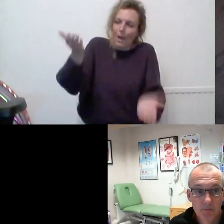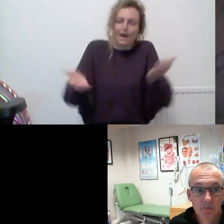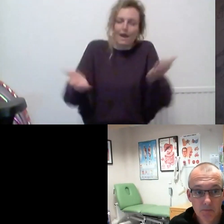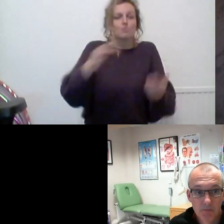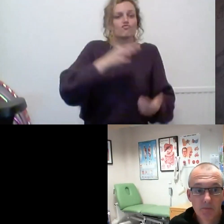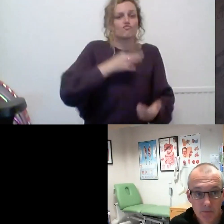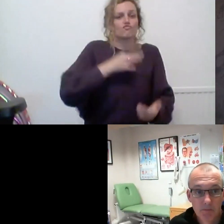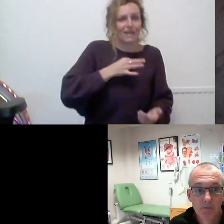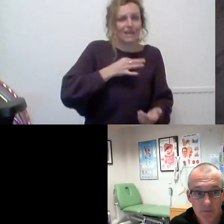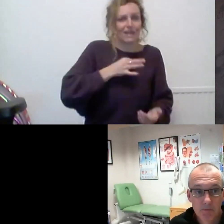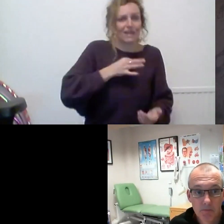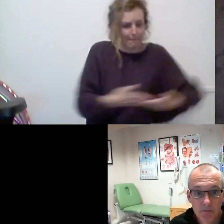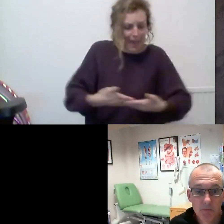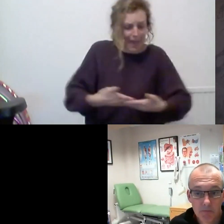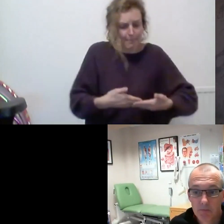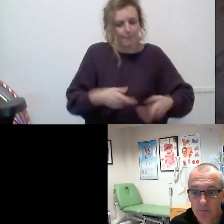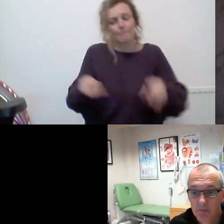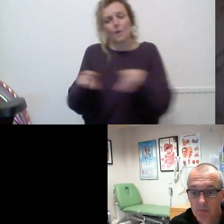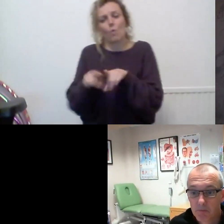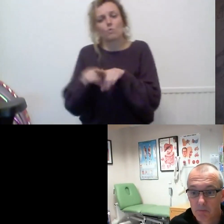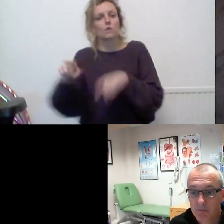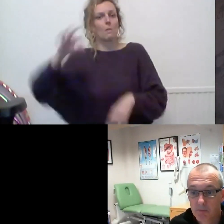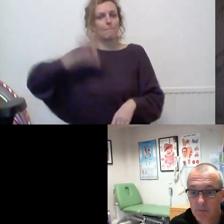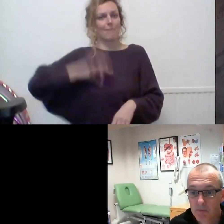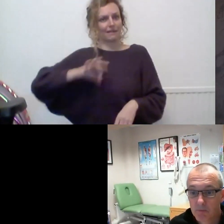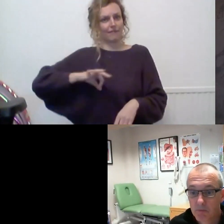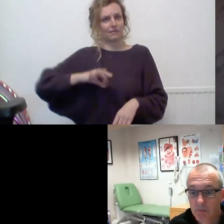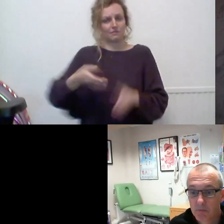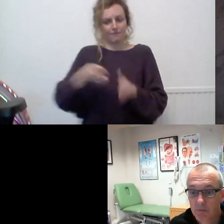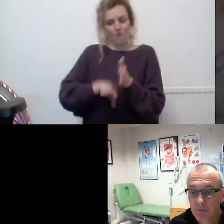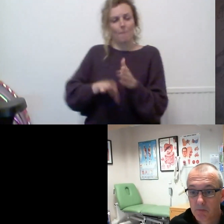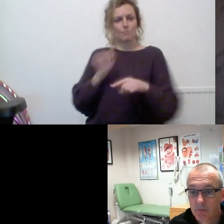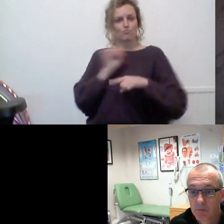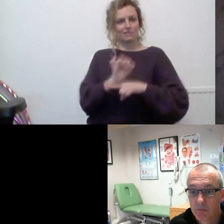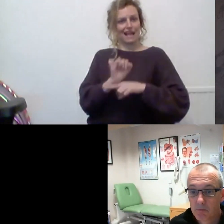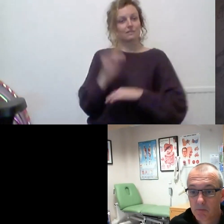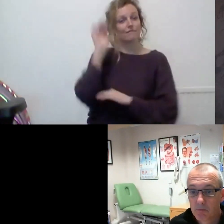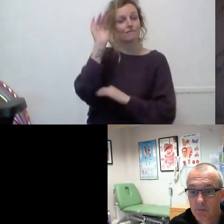people are doing this evening? Dr. Lazarus, just coming back to something that you talked about